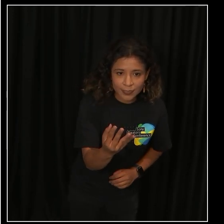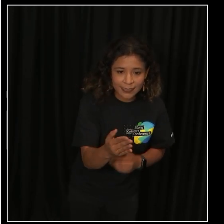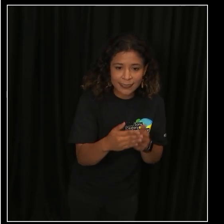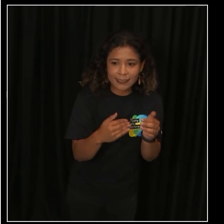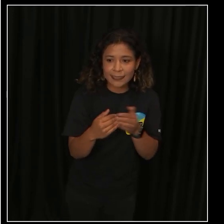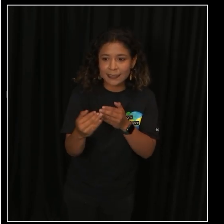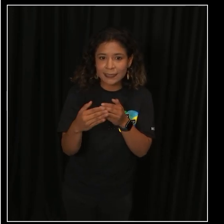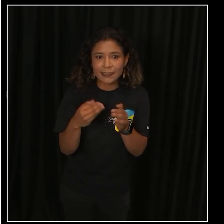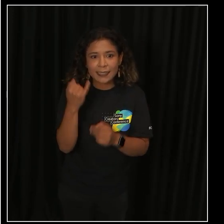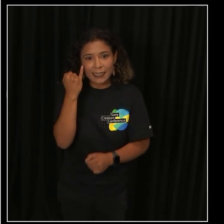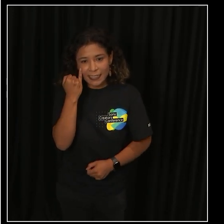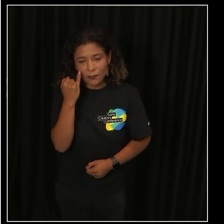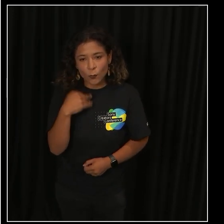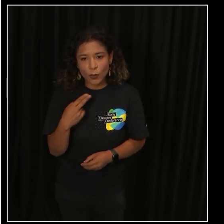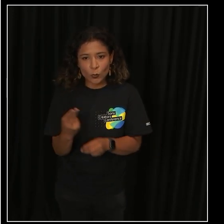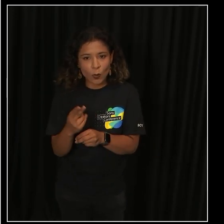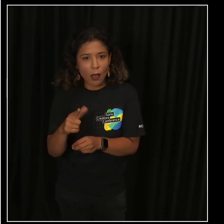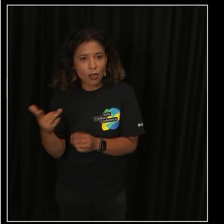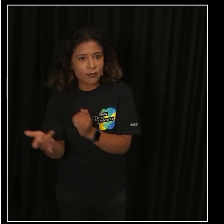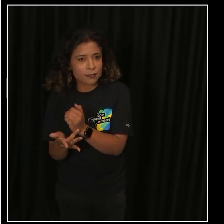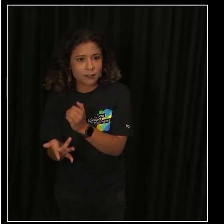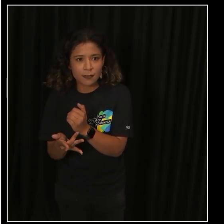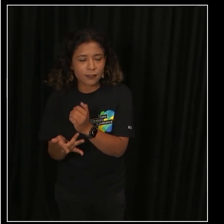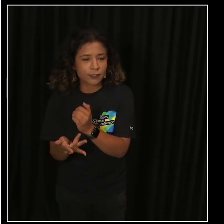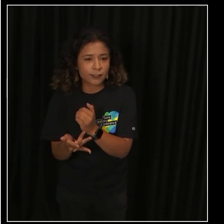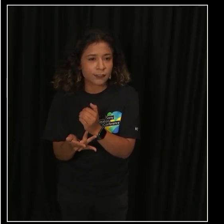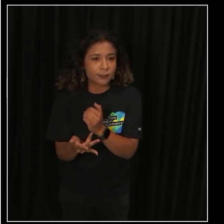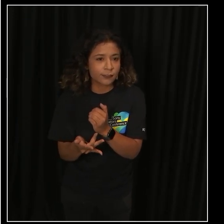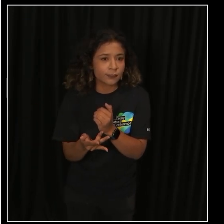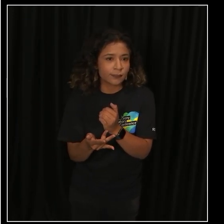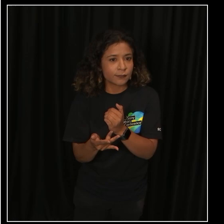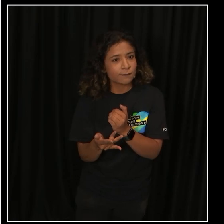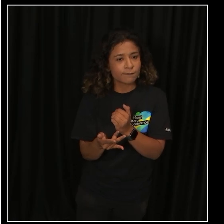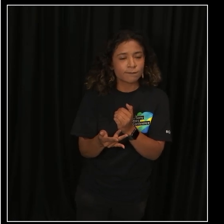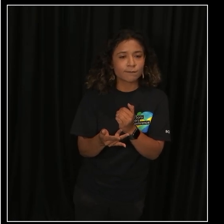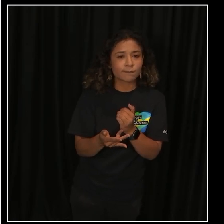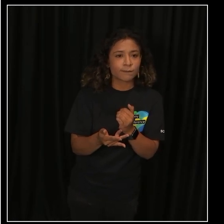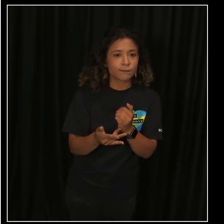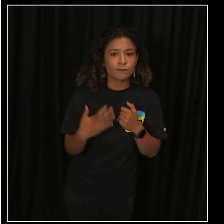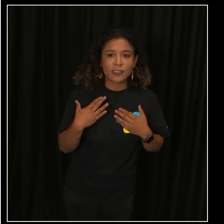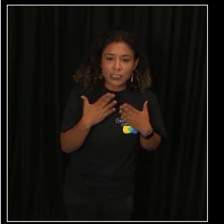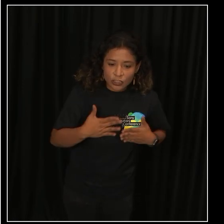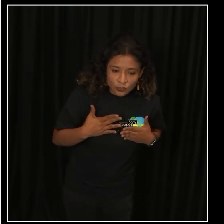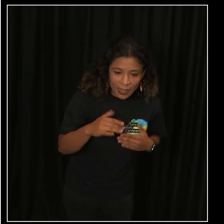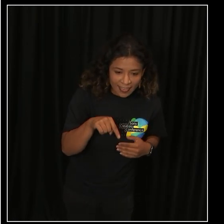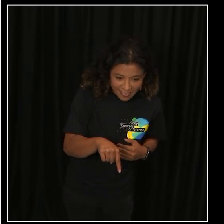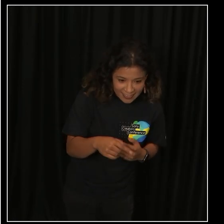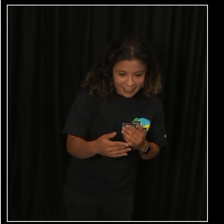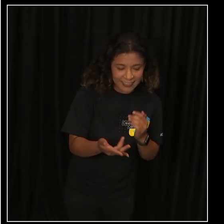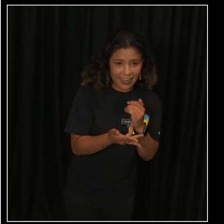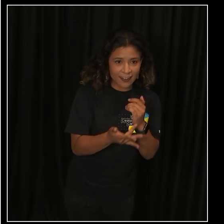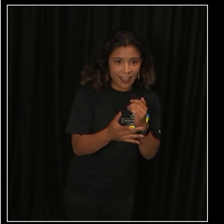This decision to simplify the categorizations stabilizes filtering during the noisy and reduces